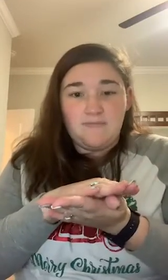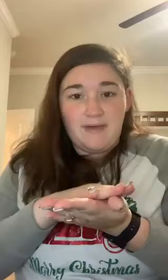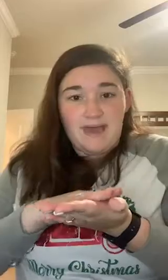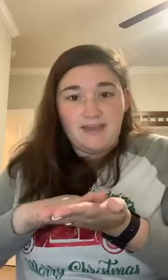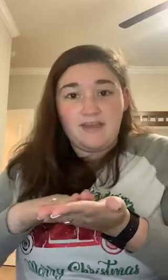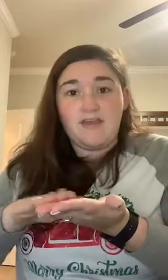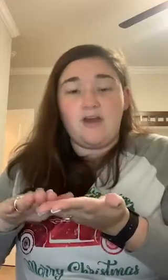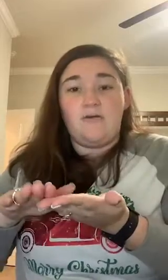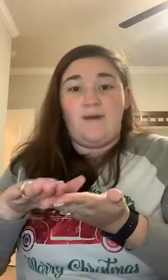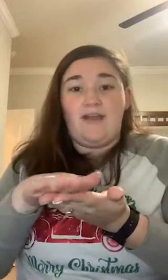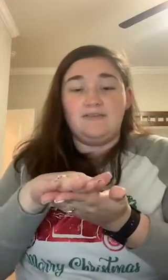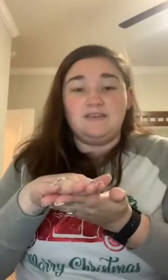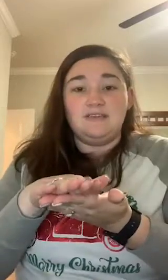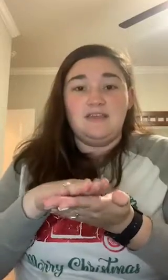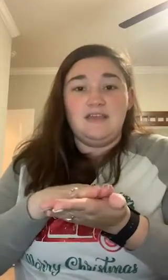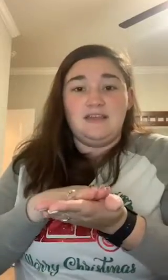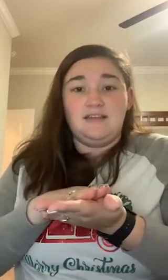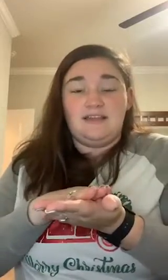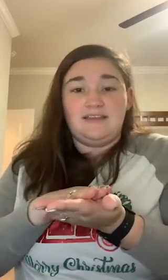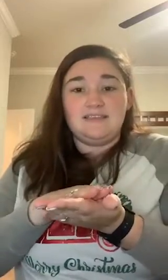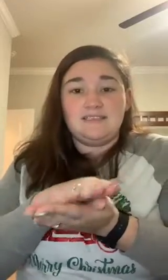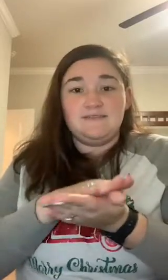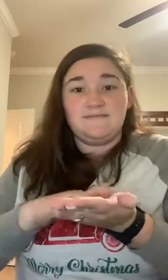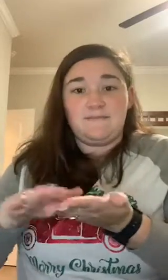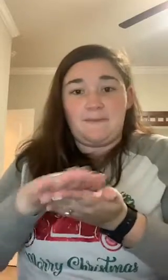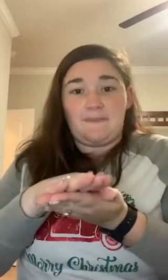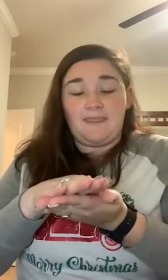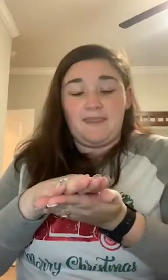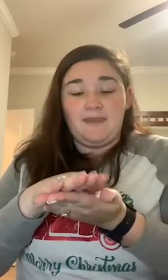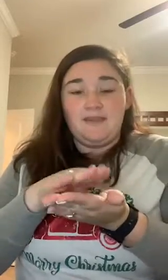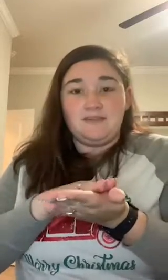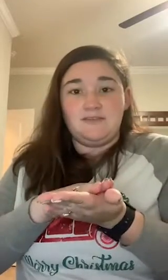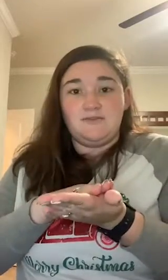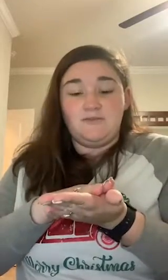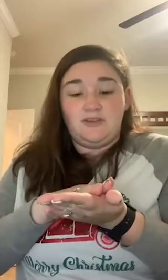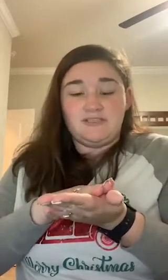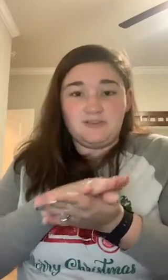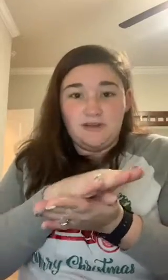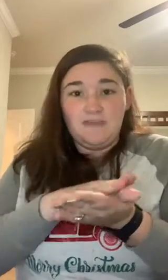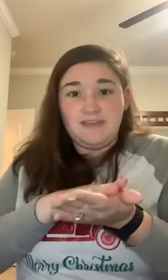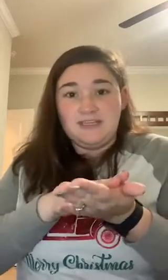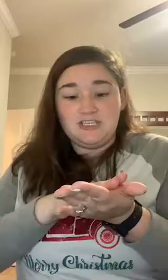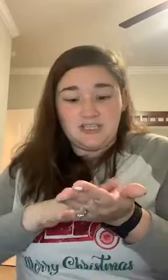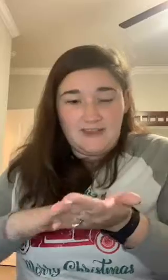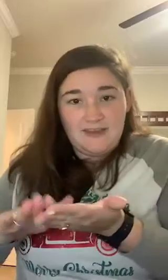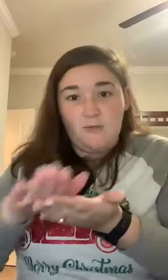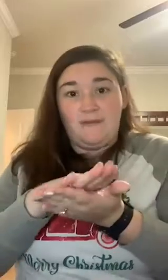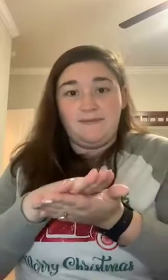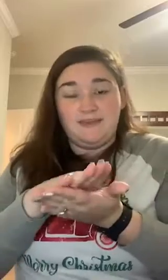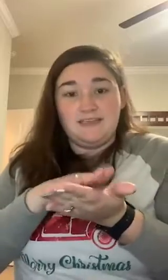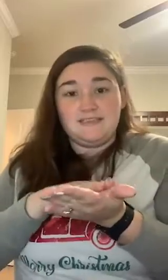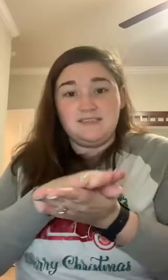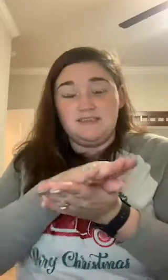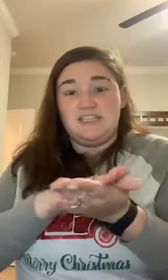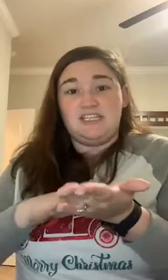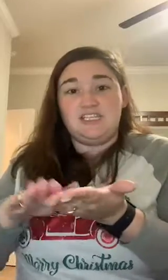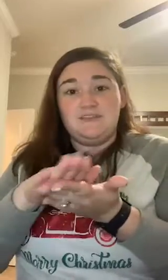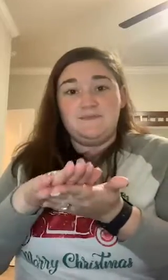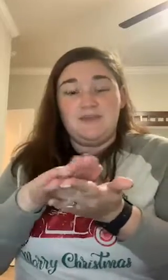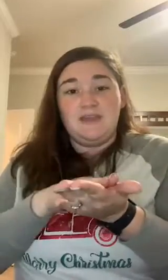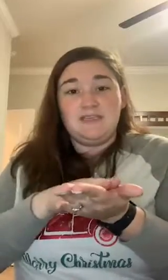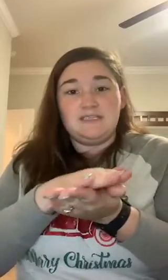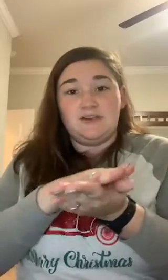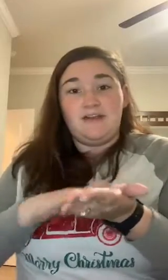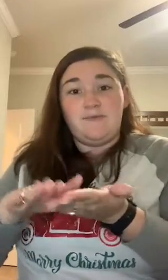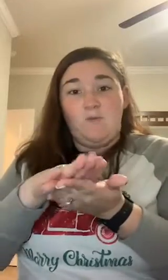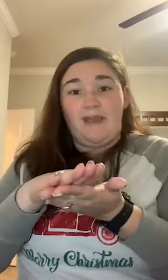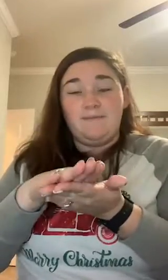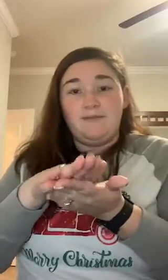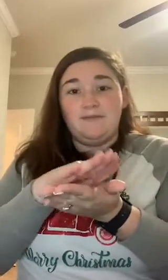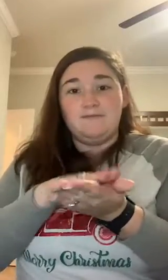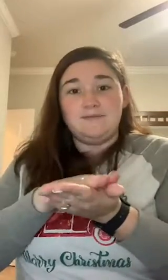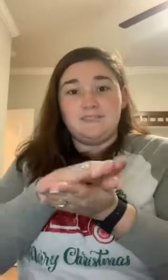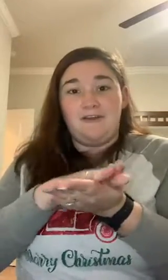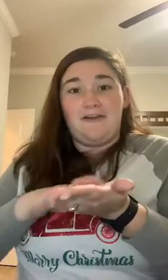back, around like this. so you scrub the dish and then you wipe the disc *dish.* scrub wipe. scrub